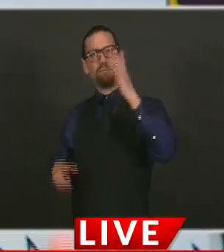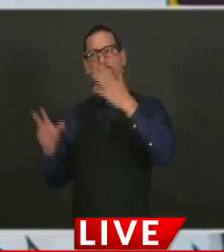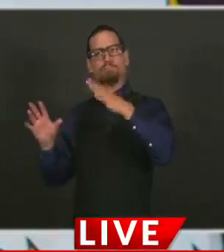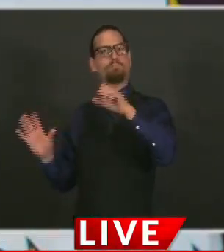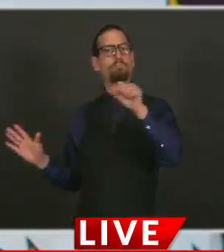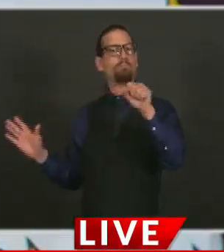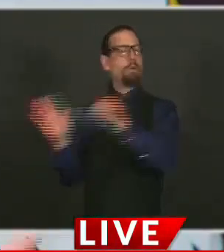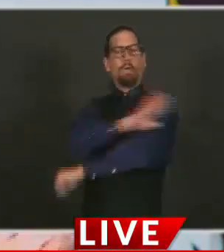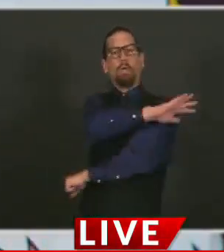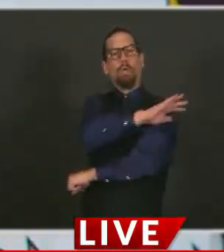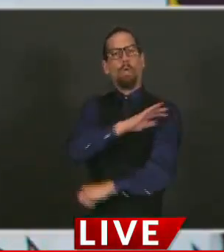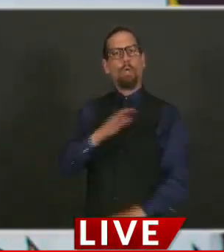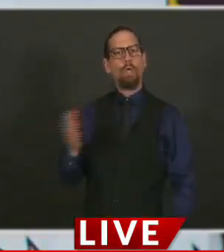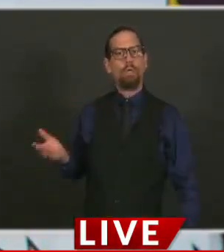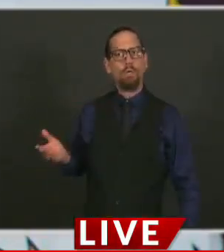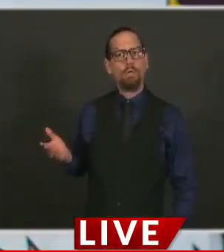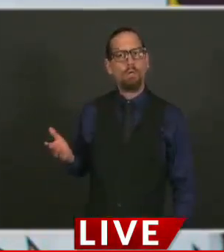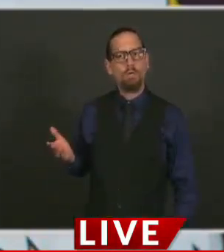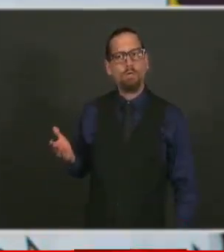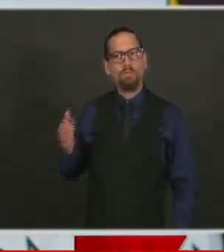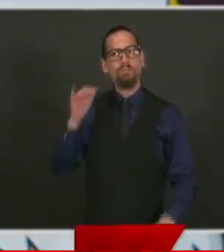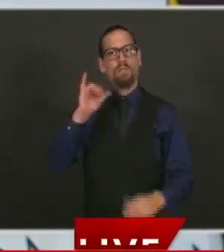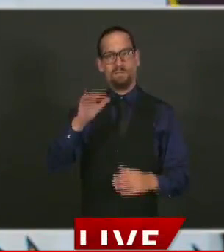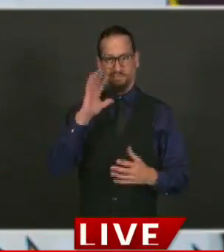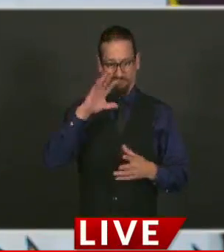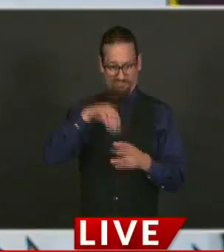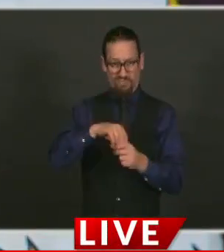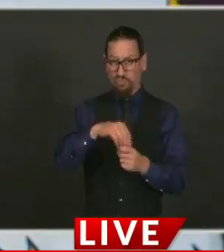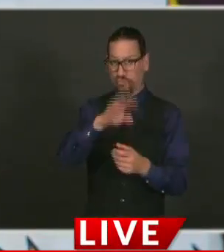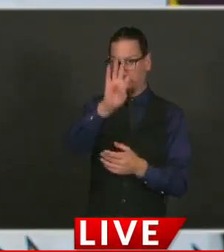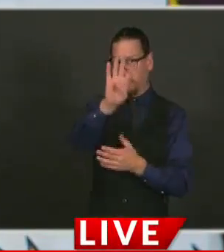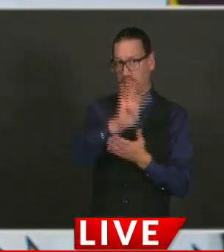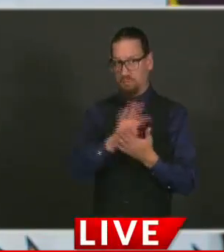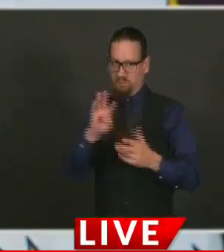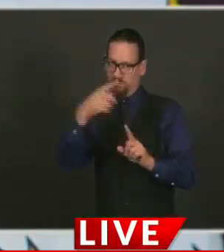600 BEDS AT THE MAX. THAT IS EXISTING HOSPITAL SURGE